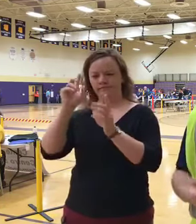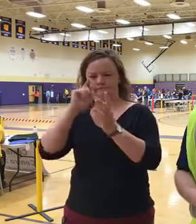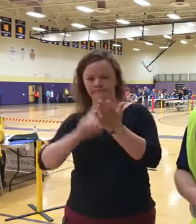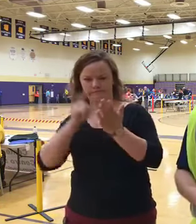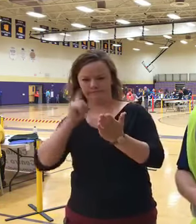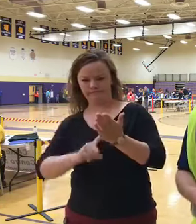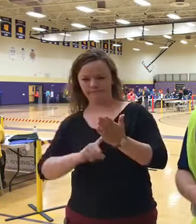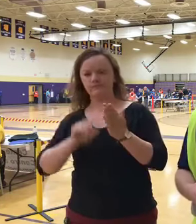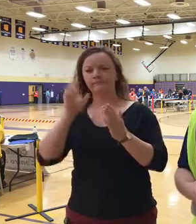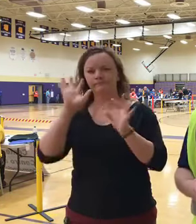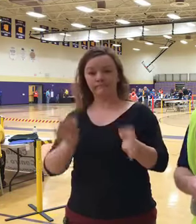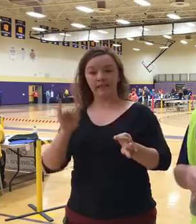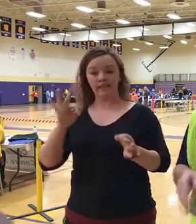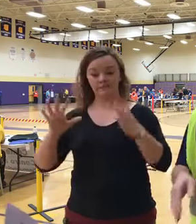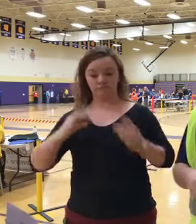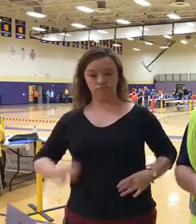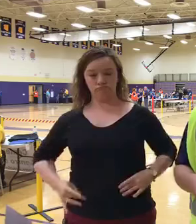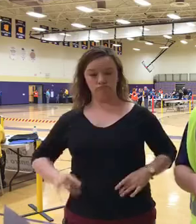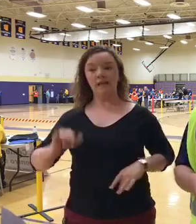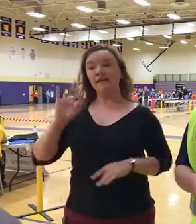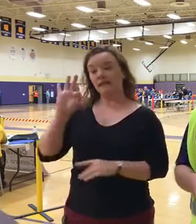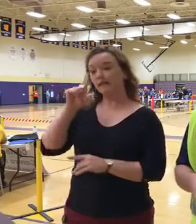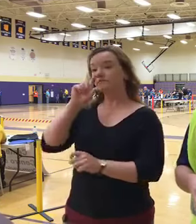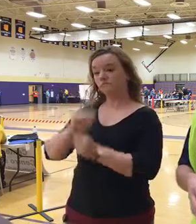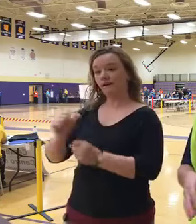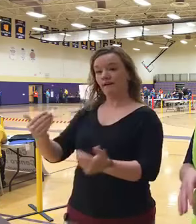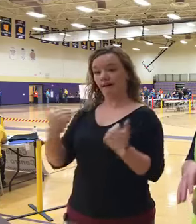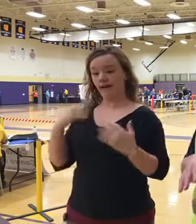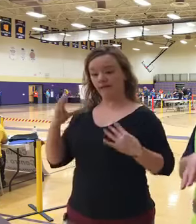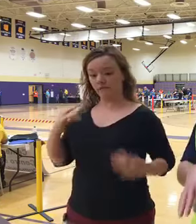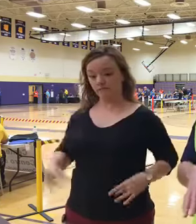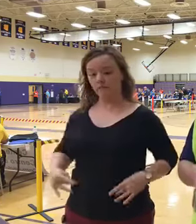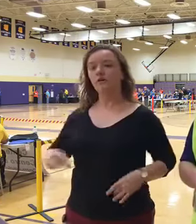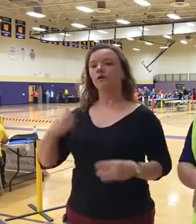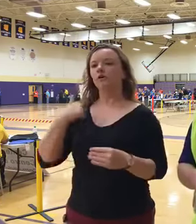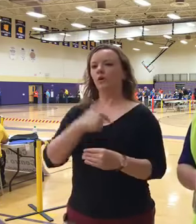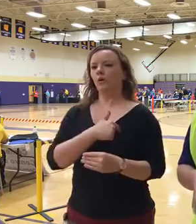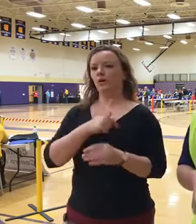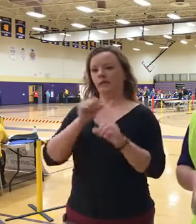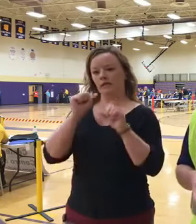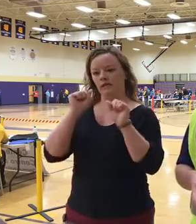And if you do, then we have the resources here to run you and your pets